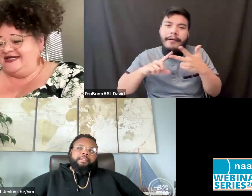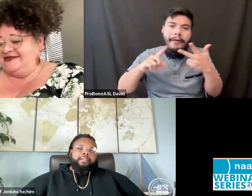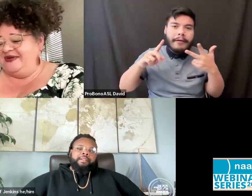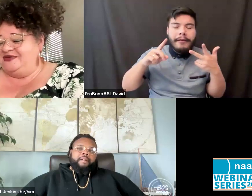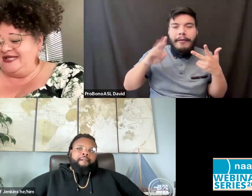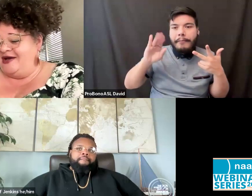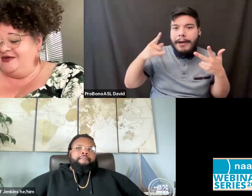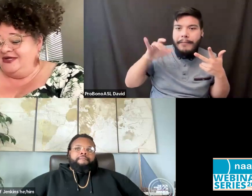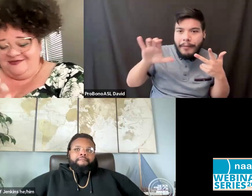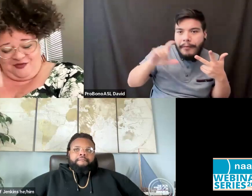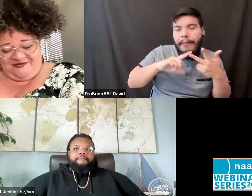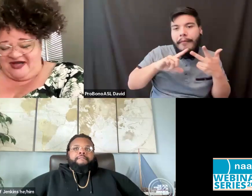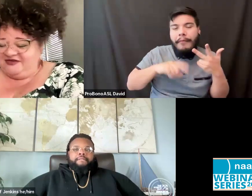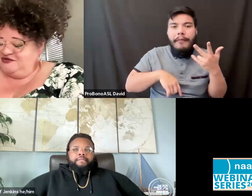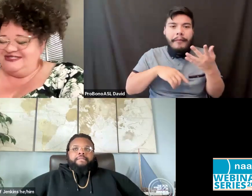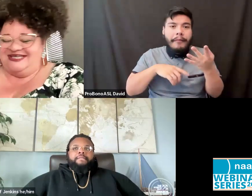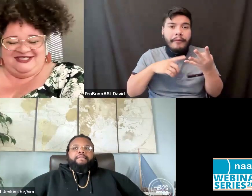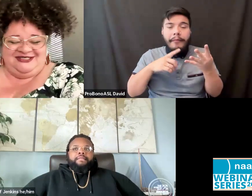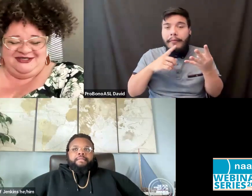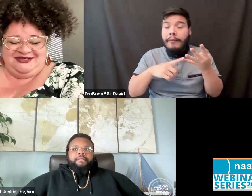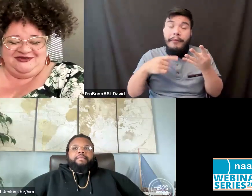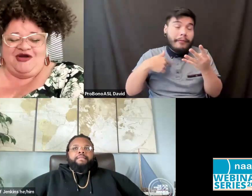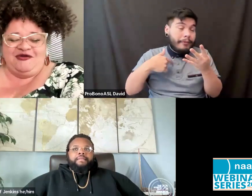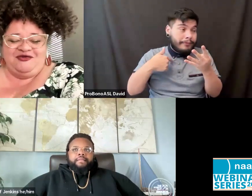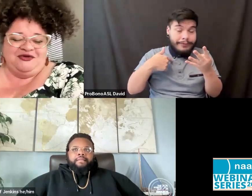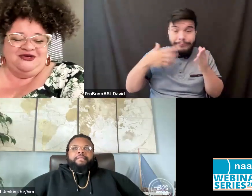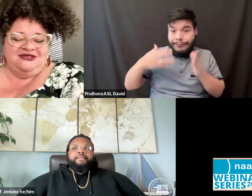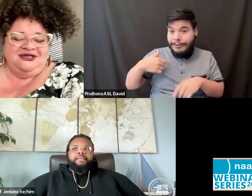as somebody who's out 45 countries in to conquering the world,